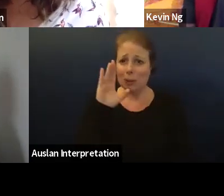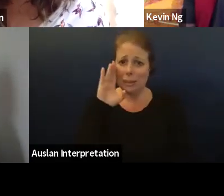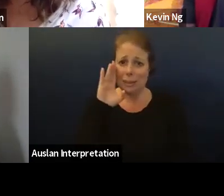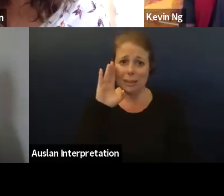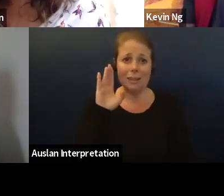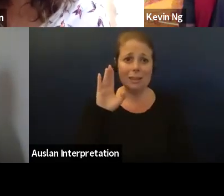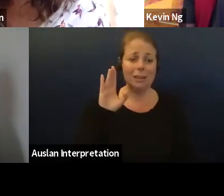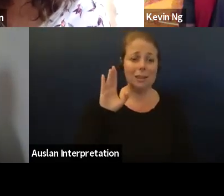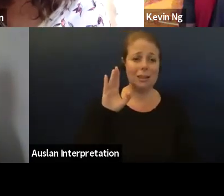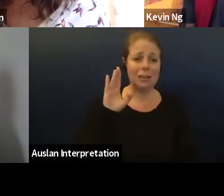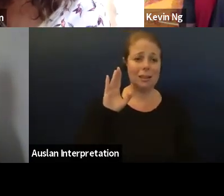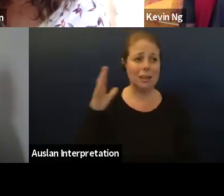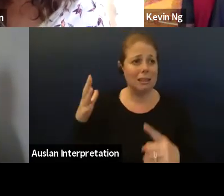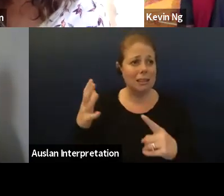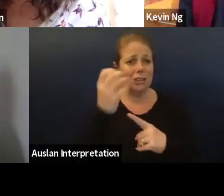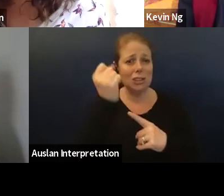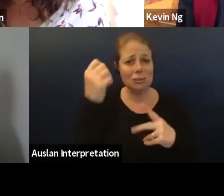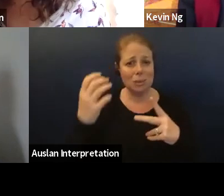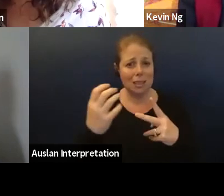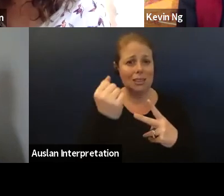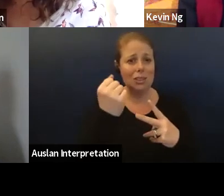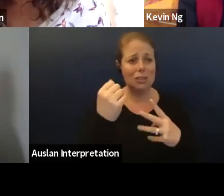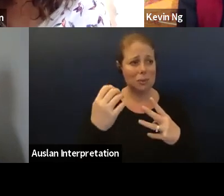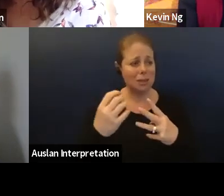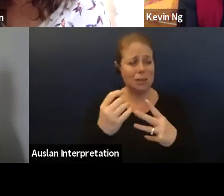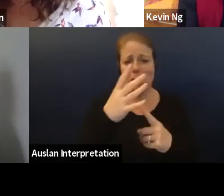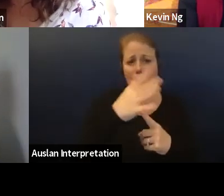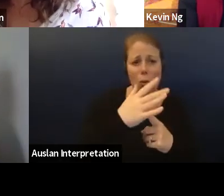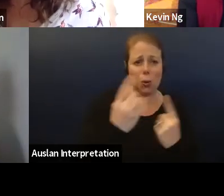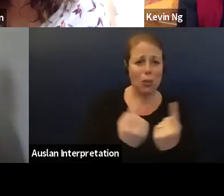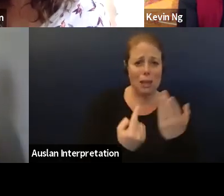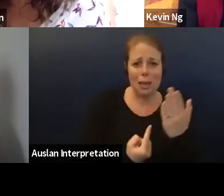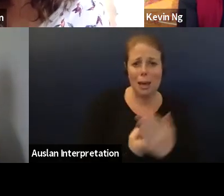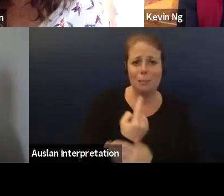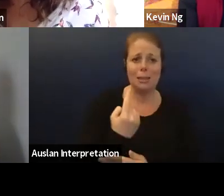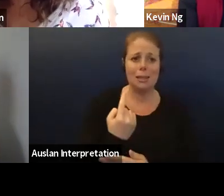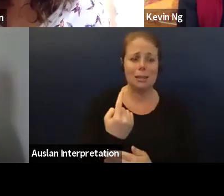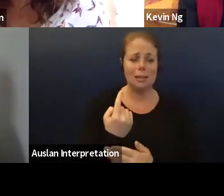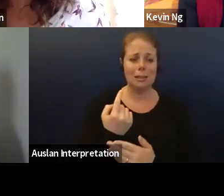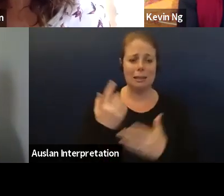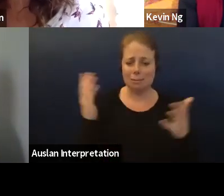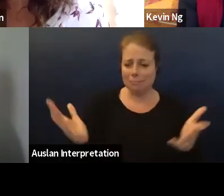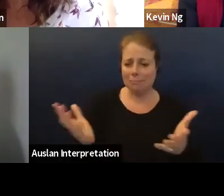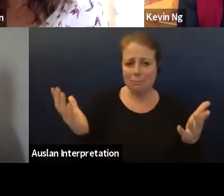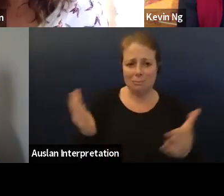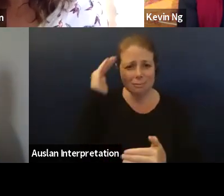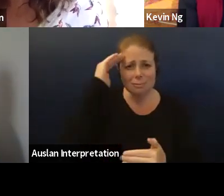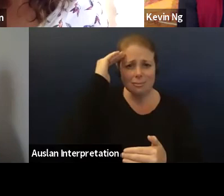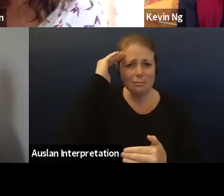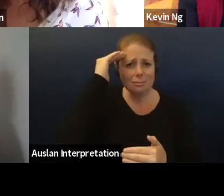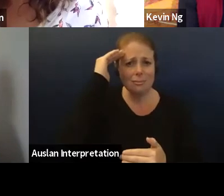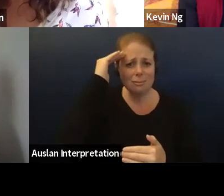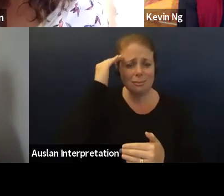and milestones and the push for resilience using the arts across the nation.